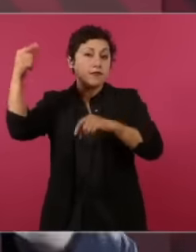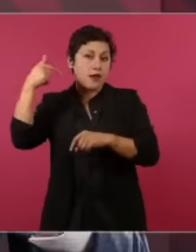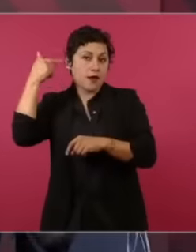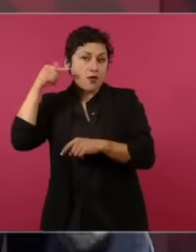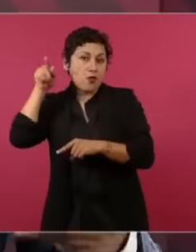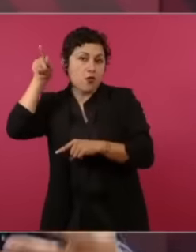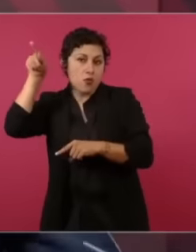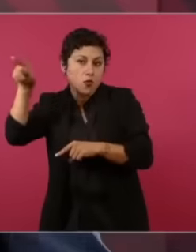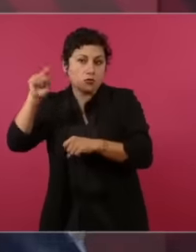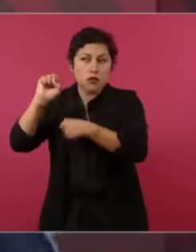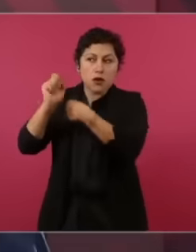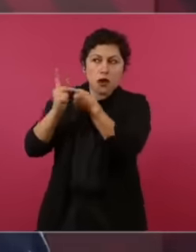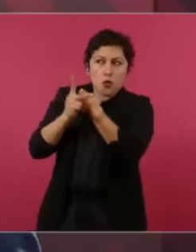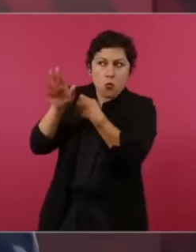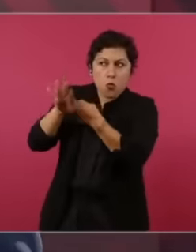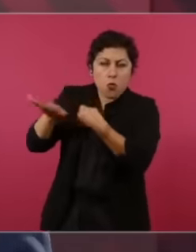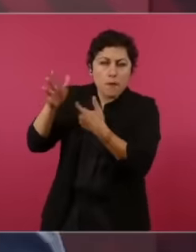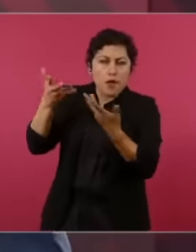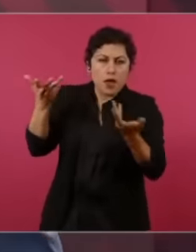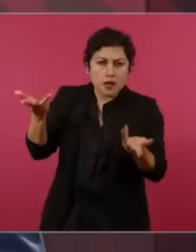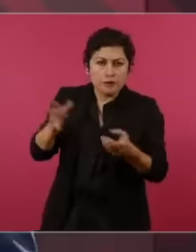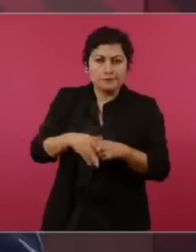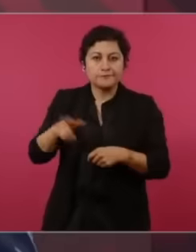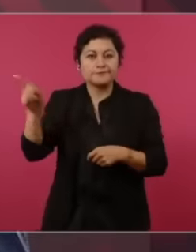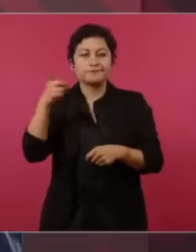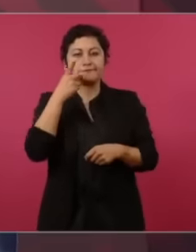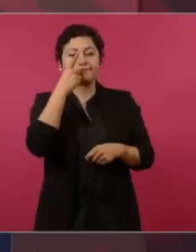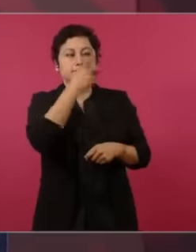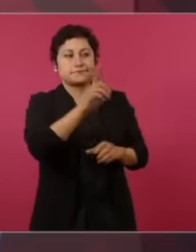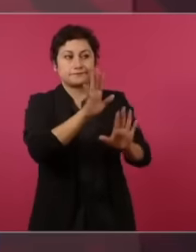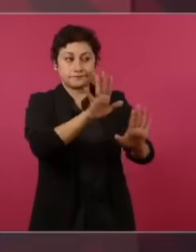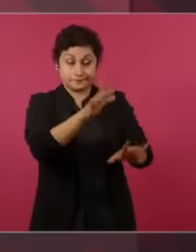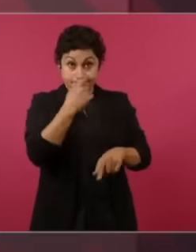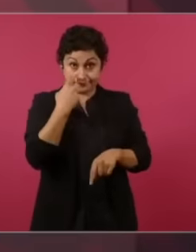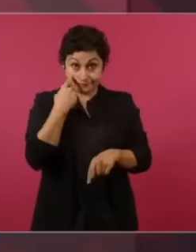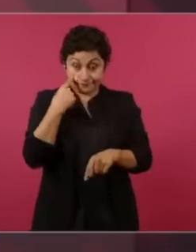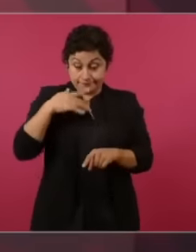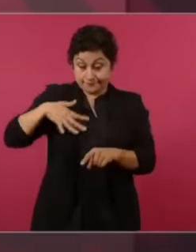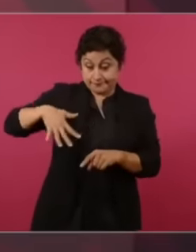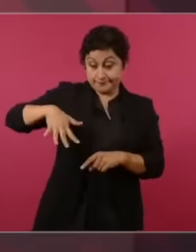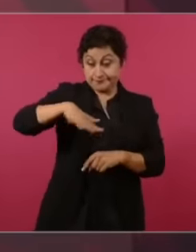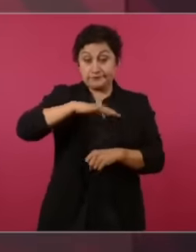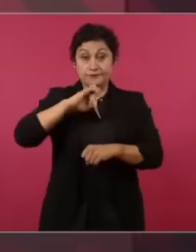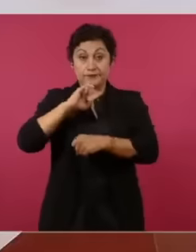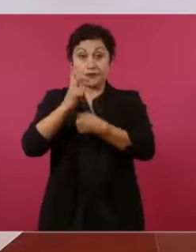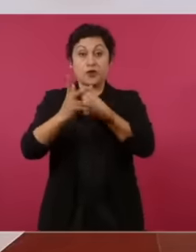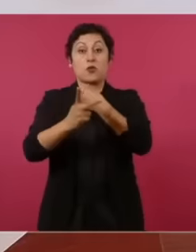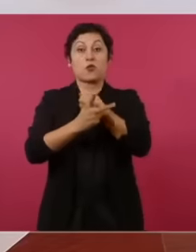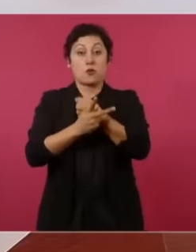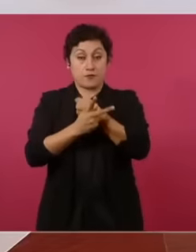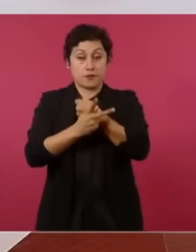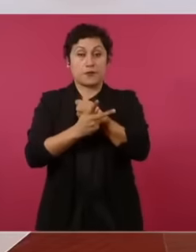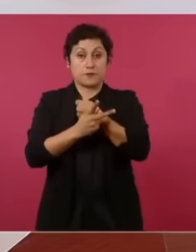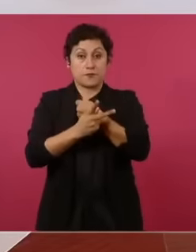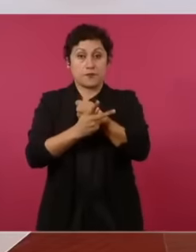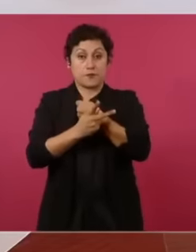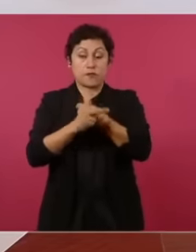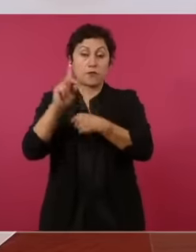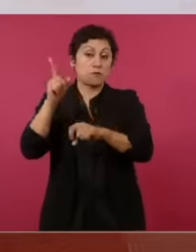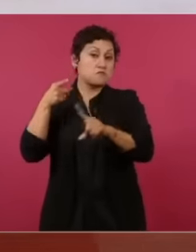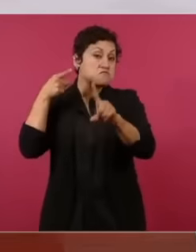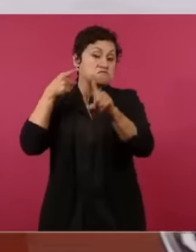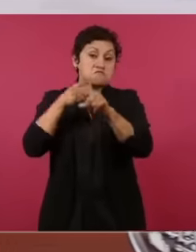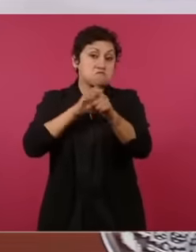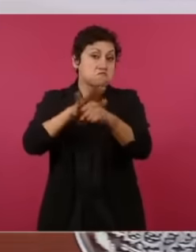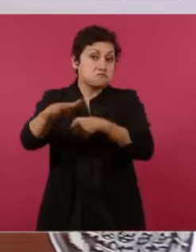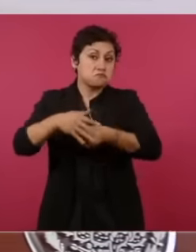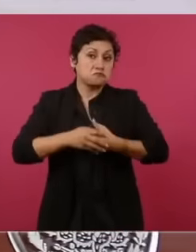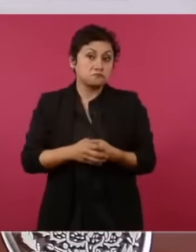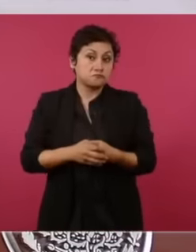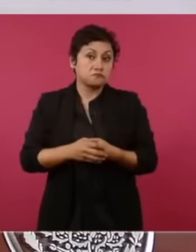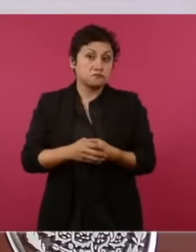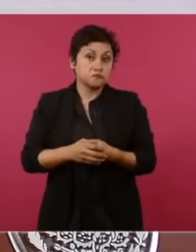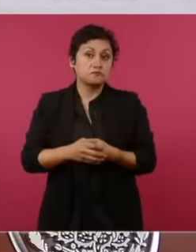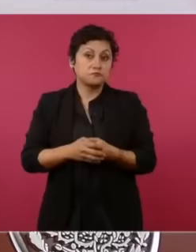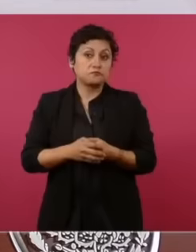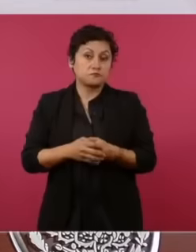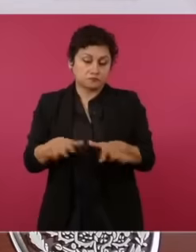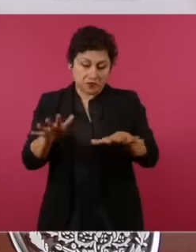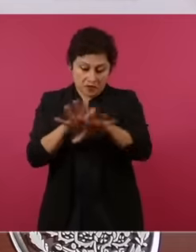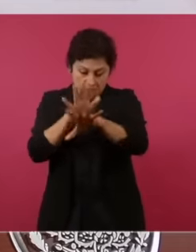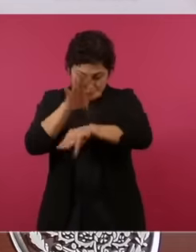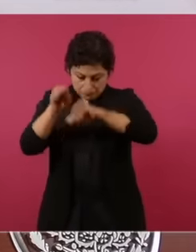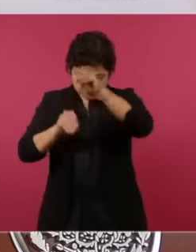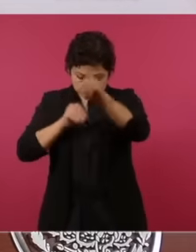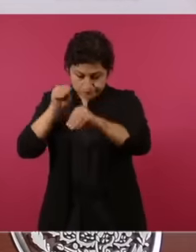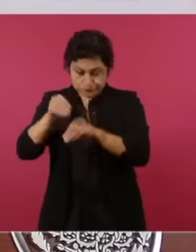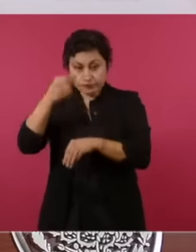is being sought is the changes so that carried out the labor reform What was